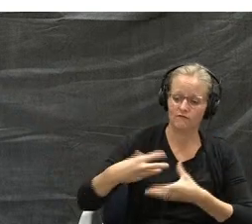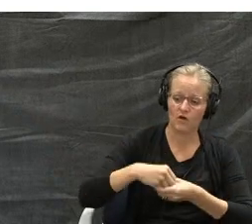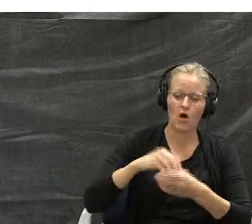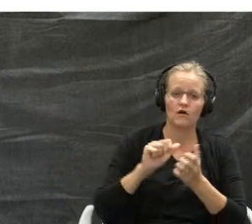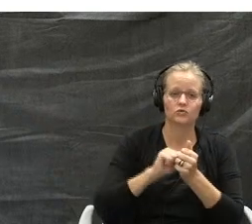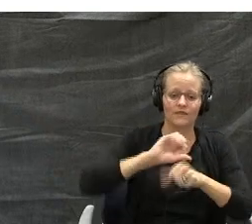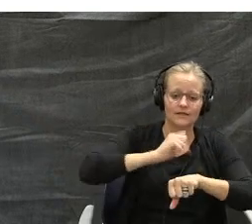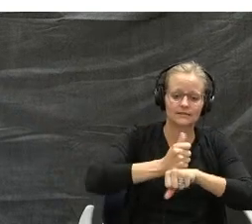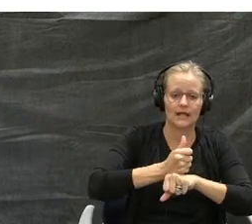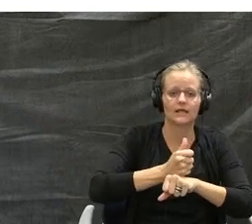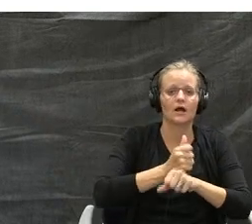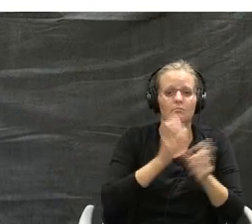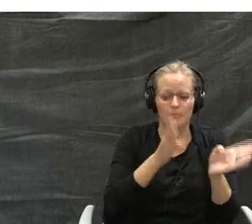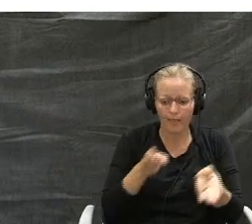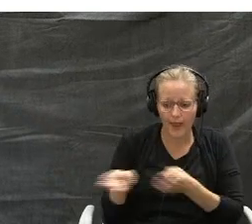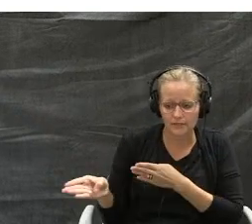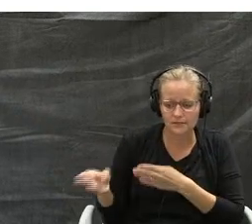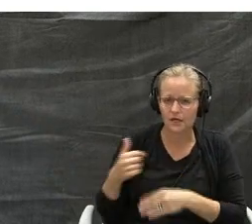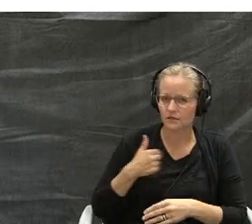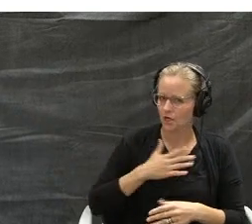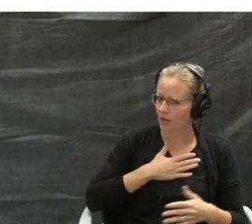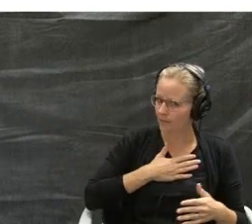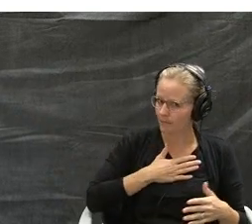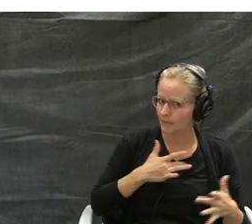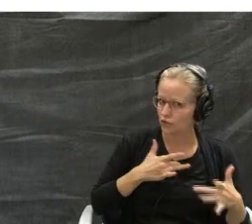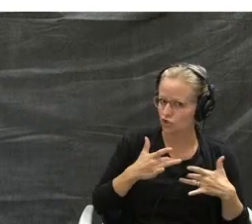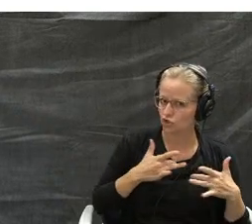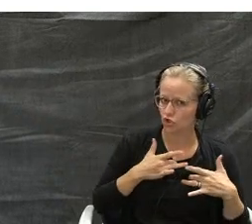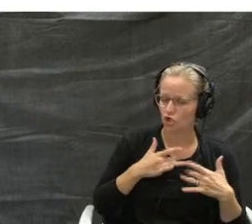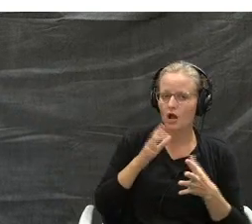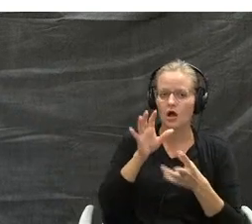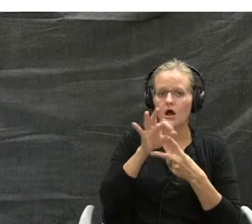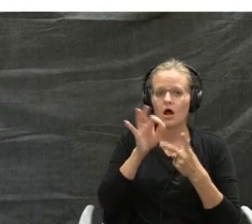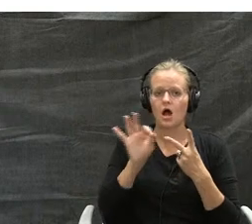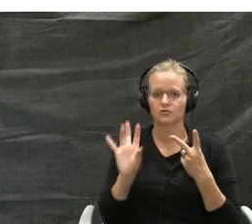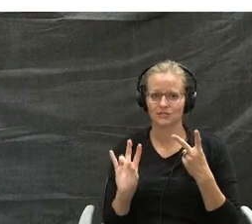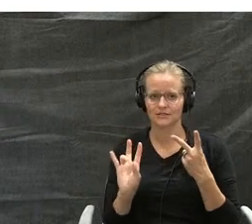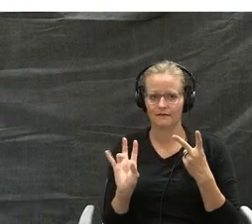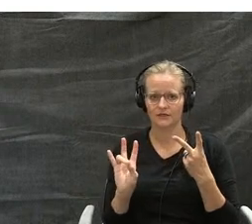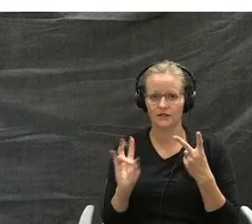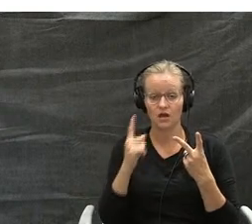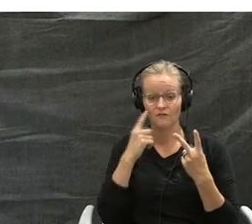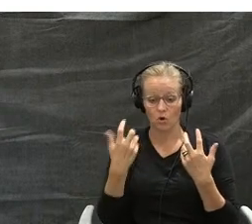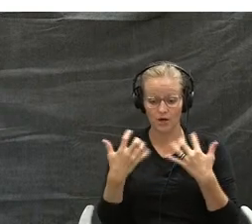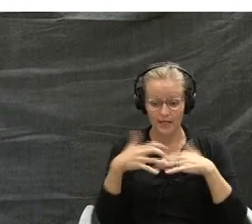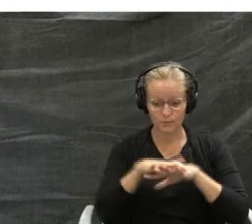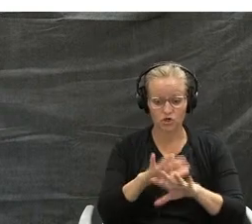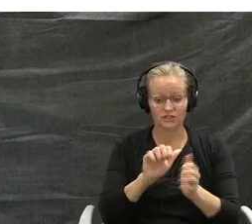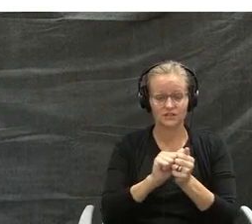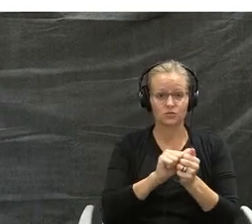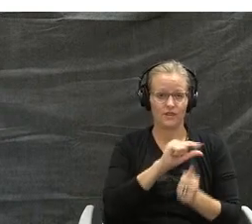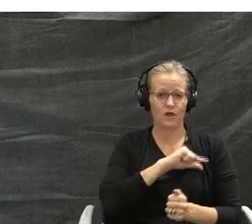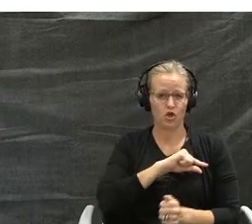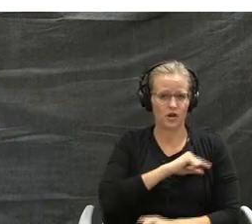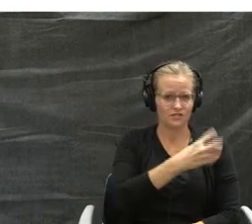however, about options 7 and the slant toward more in school days for immersion for grades four and five. My son is going into